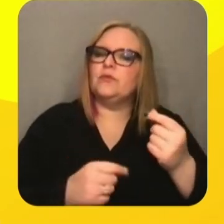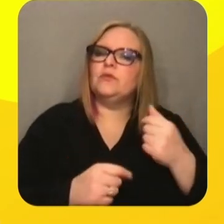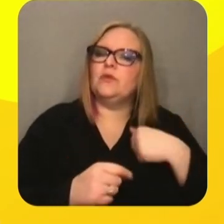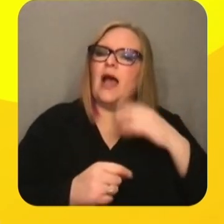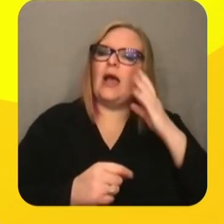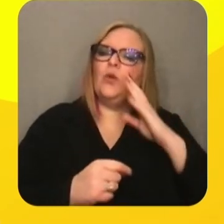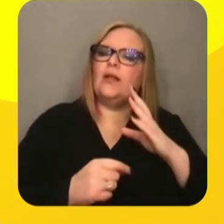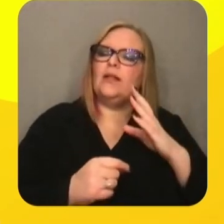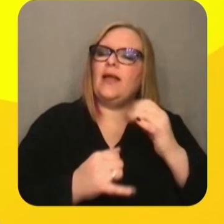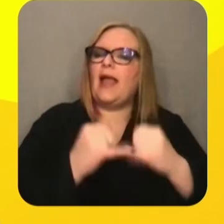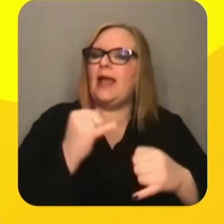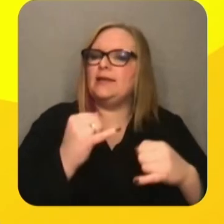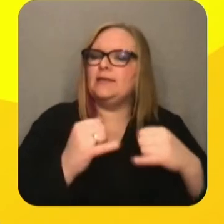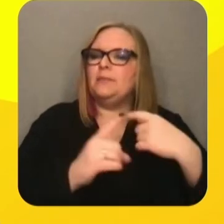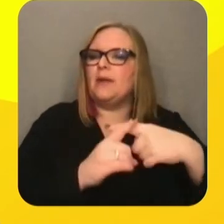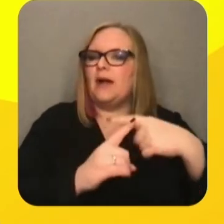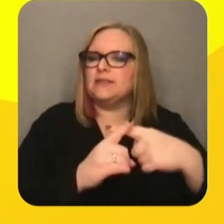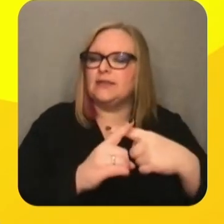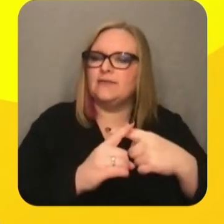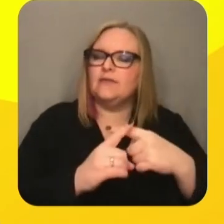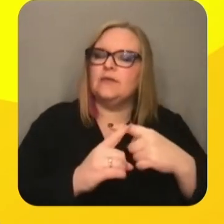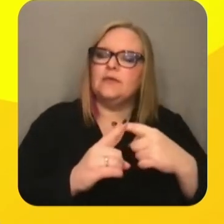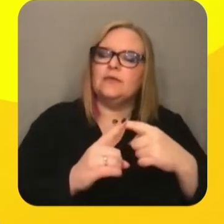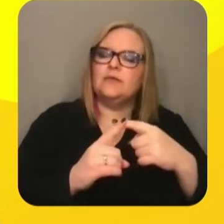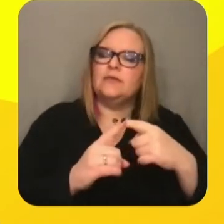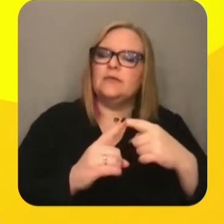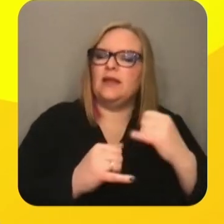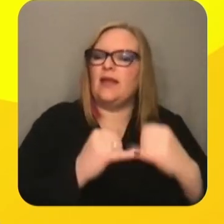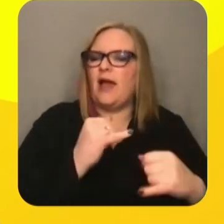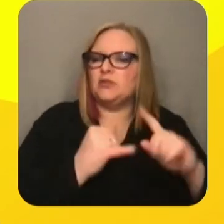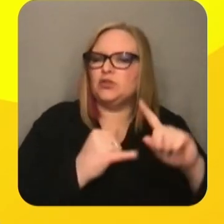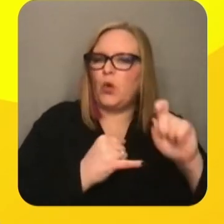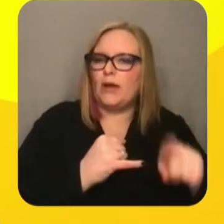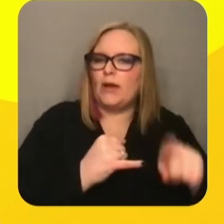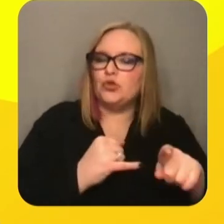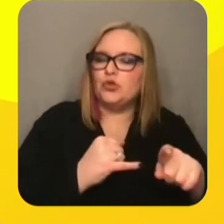at least hope we can end on a positive note. And then I'm gonna ask. I'm gonna ask this one to you.